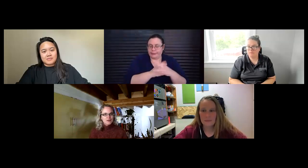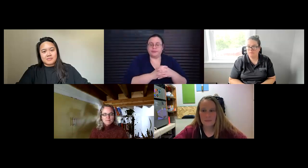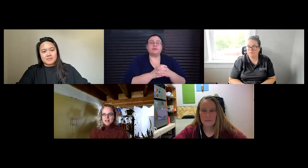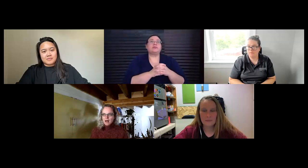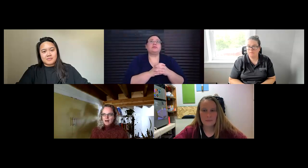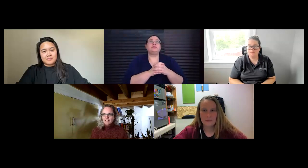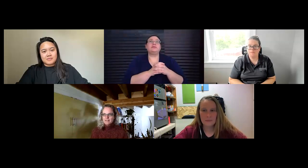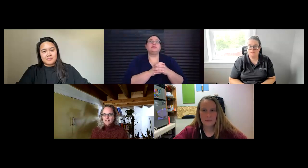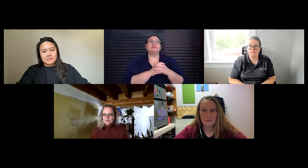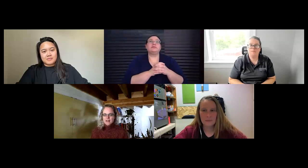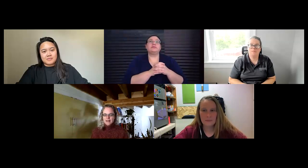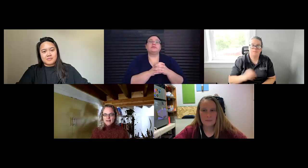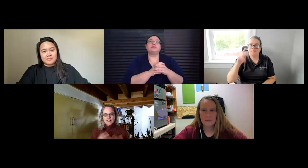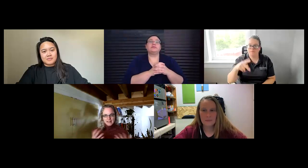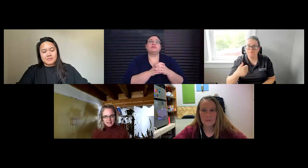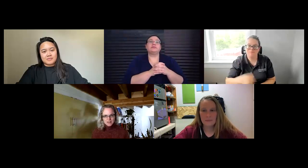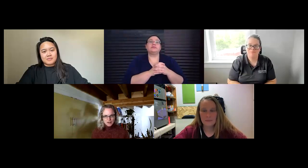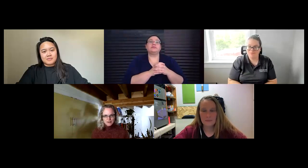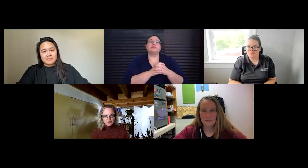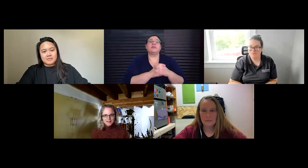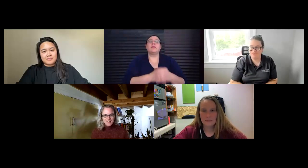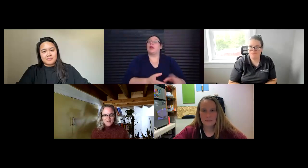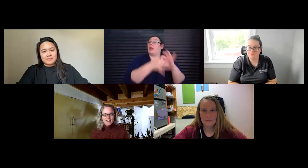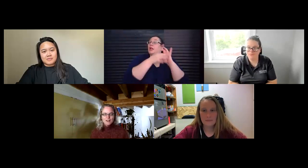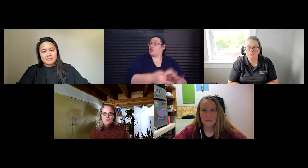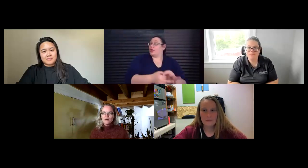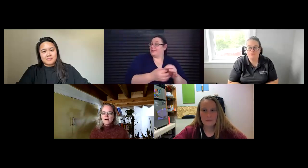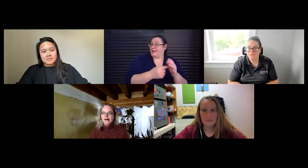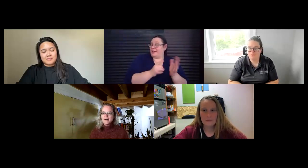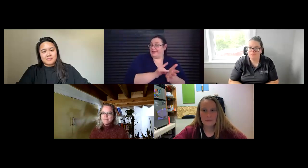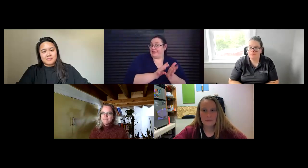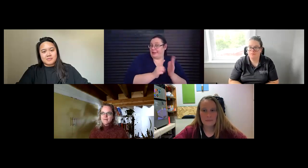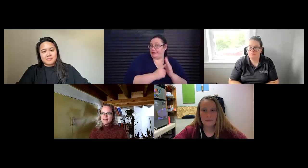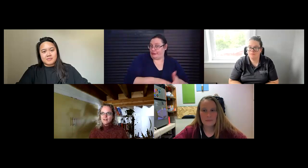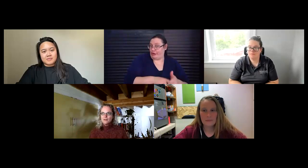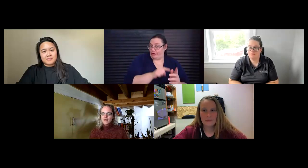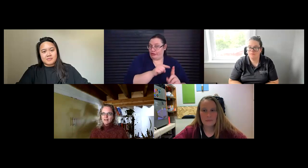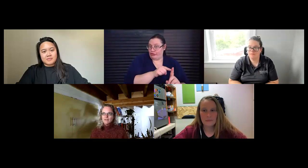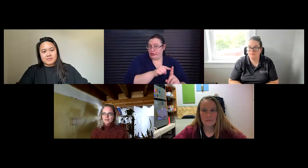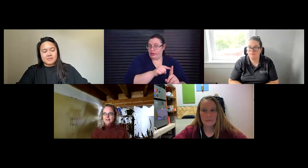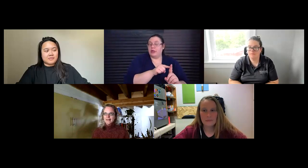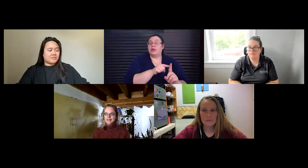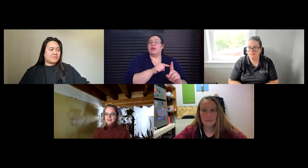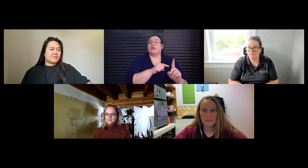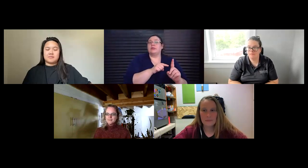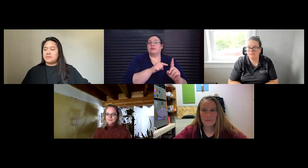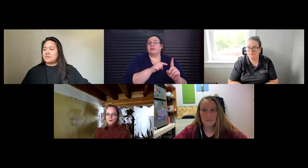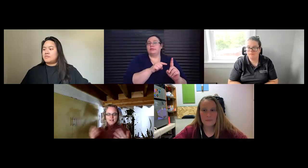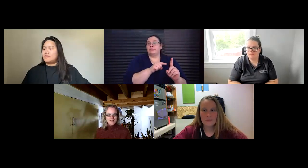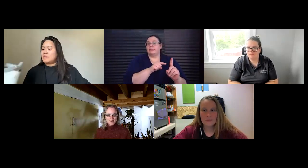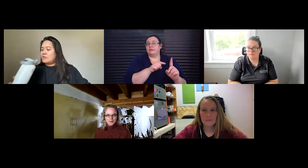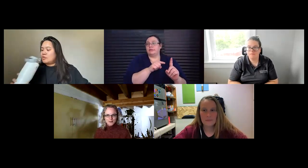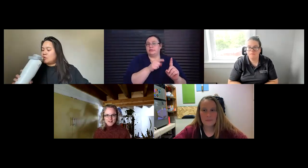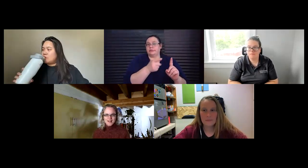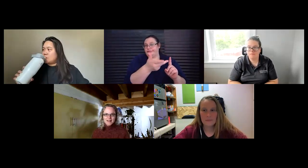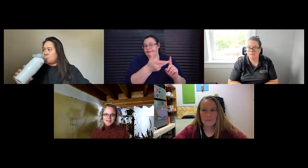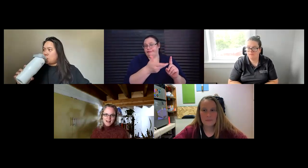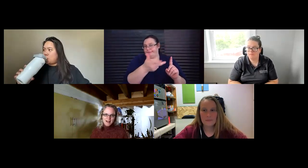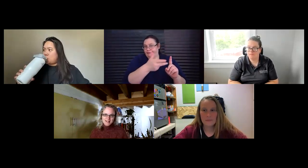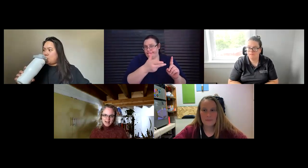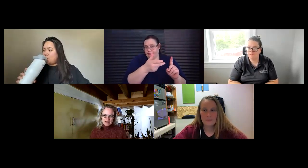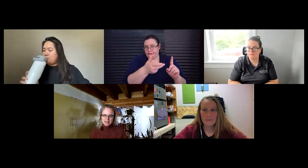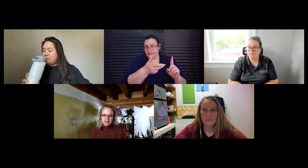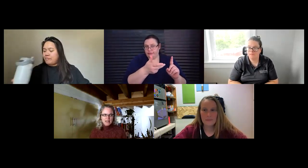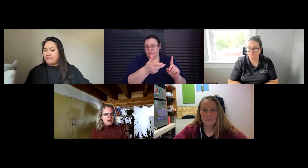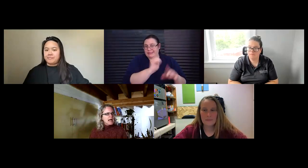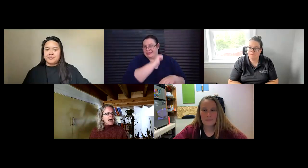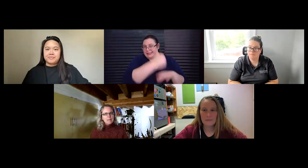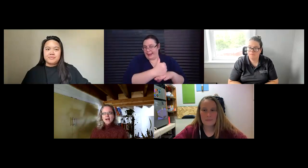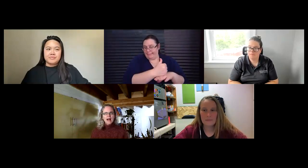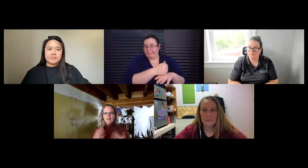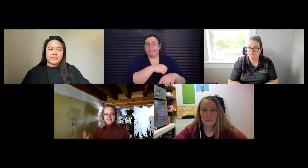In terms of the Kickstarter that you and your co business owners set up and did, about how